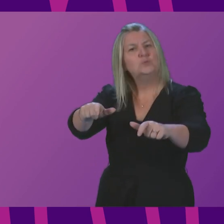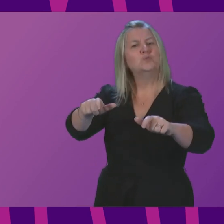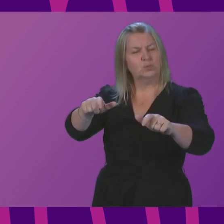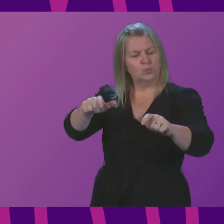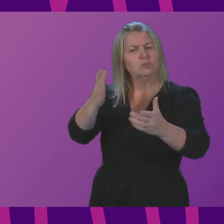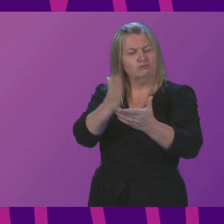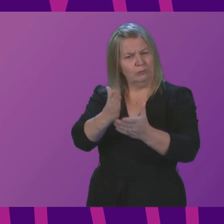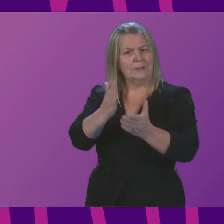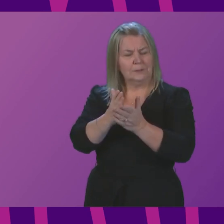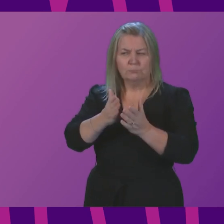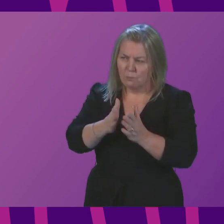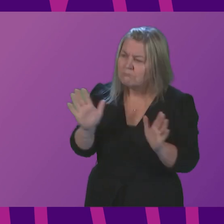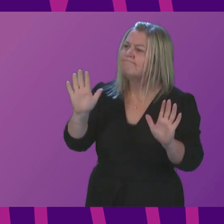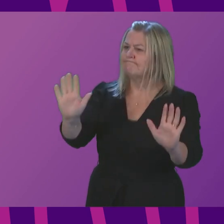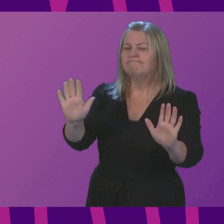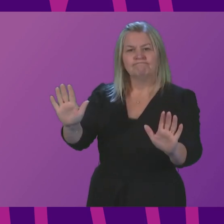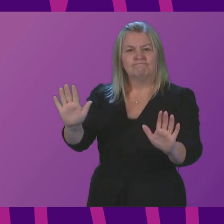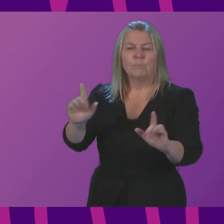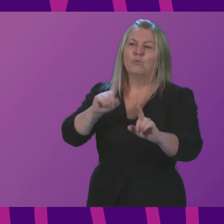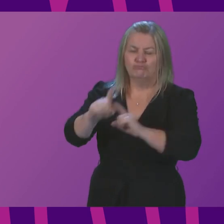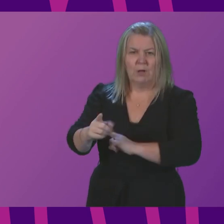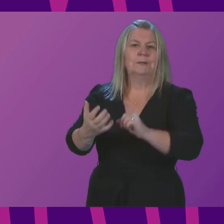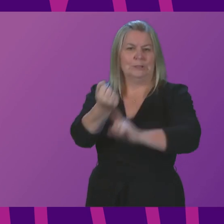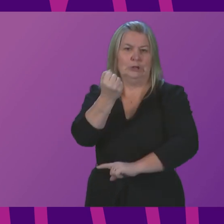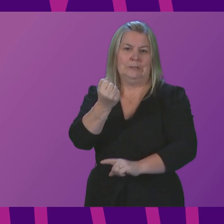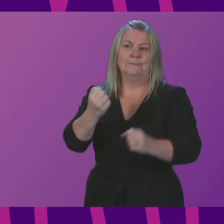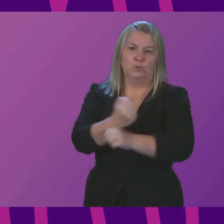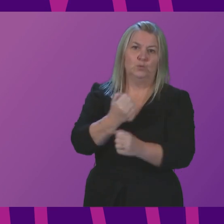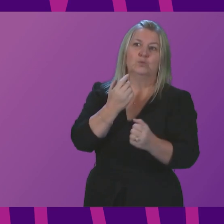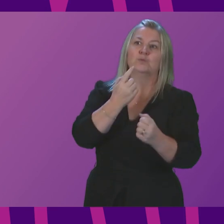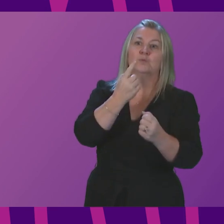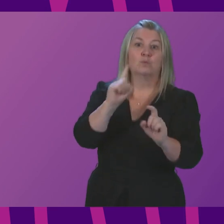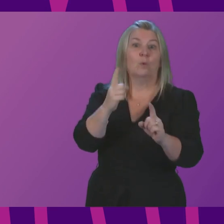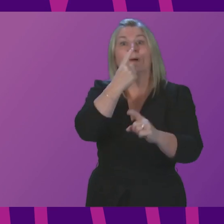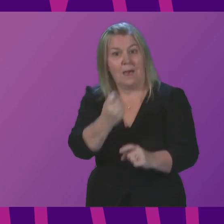about taking, in order that we do all that we can to keep women safe, to ensure that